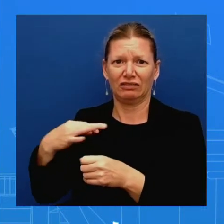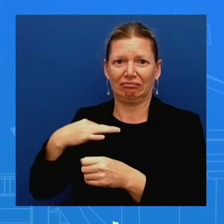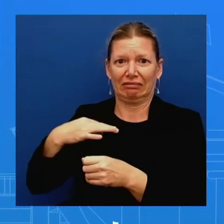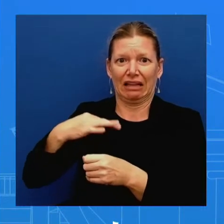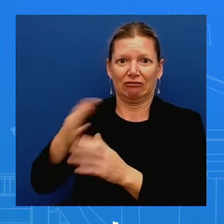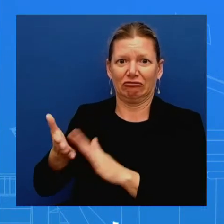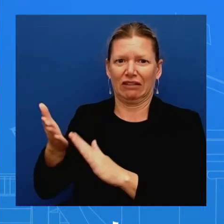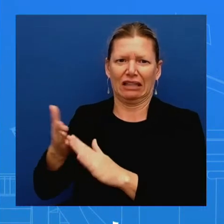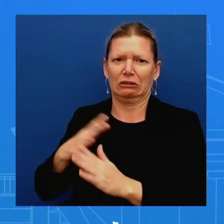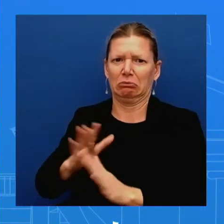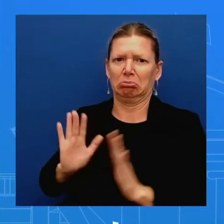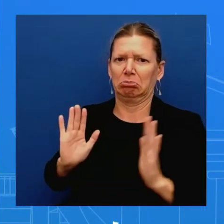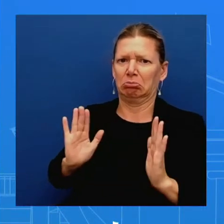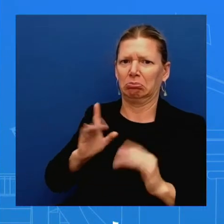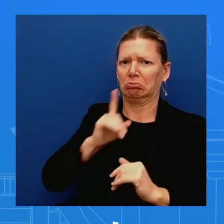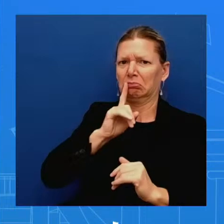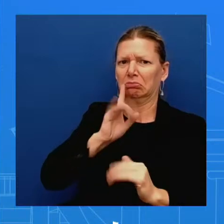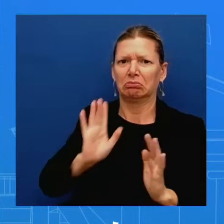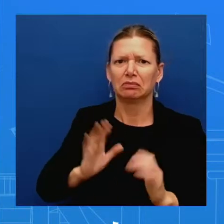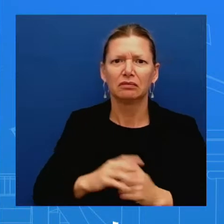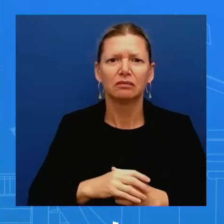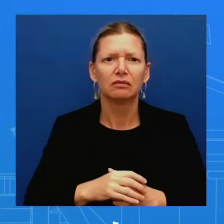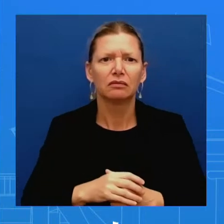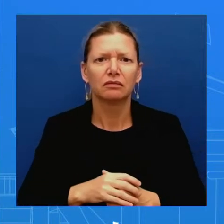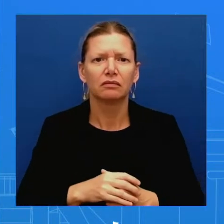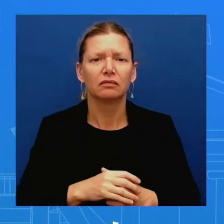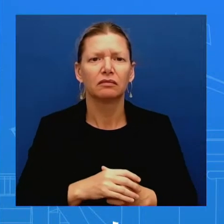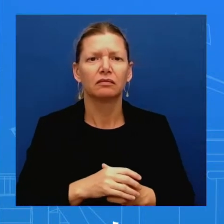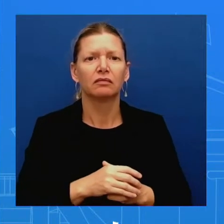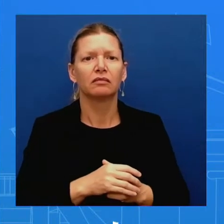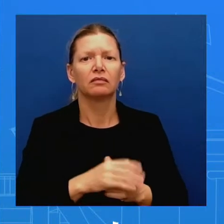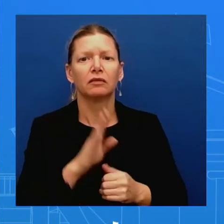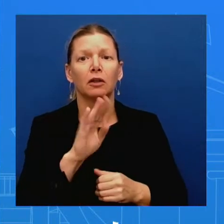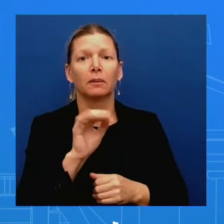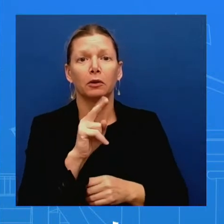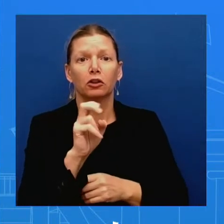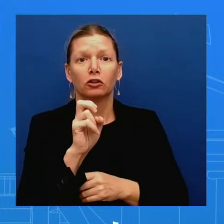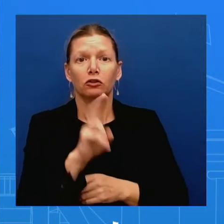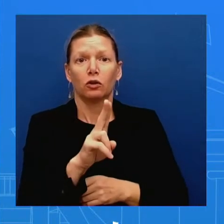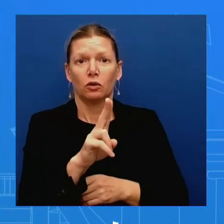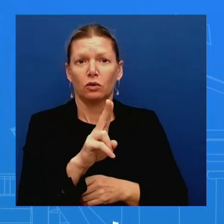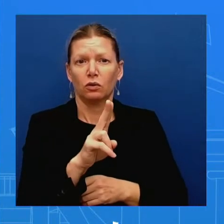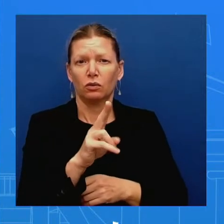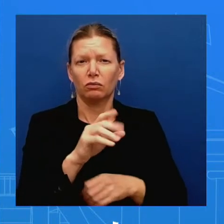released, inadvertently, some CPI data -- Ms. Jean-Pierre: Yeah. The Press: -- 30 minutes before they were supposed to.